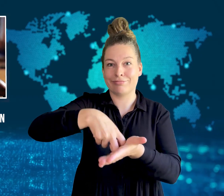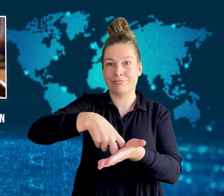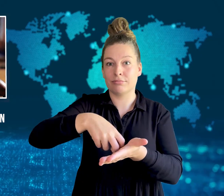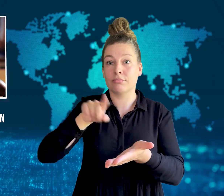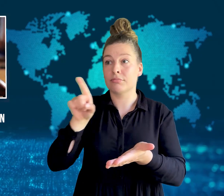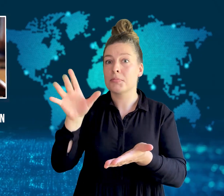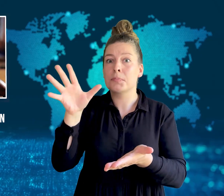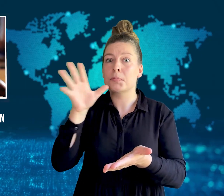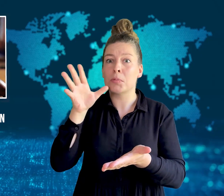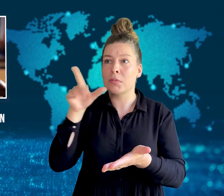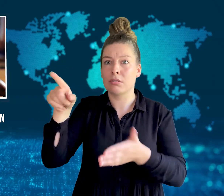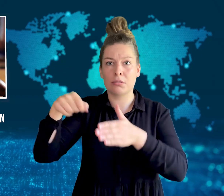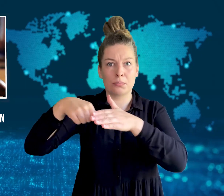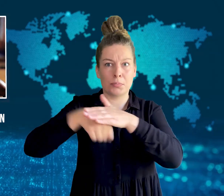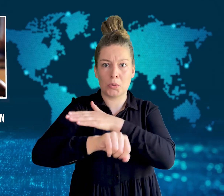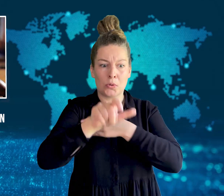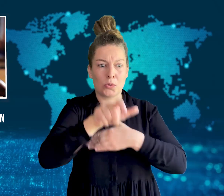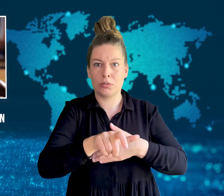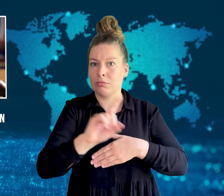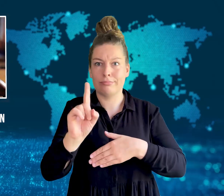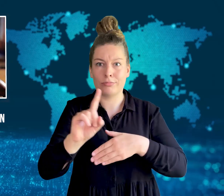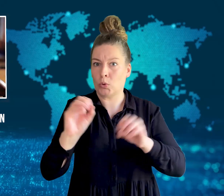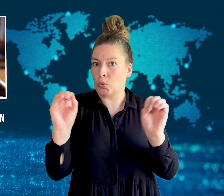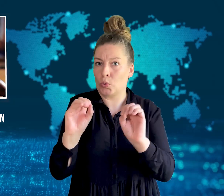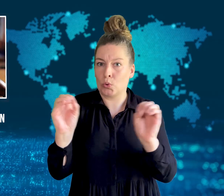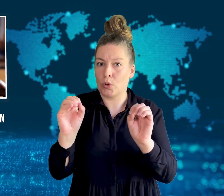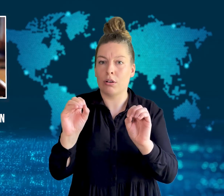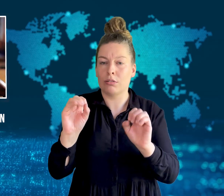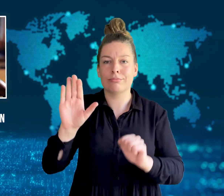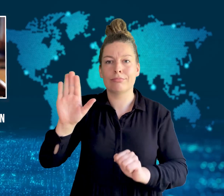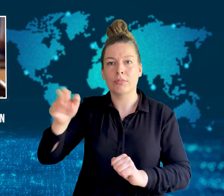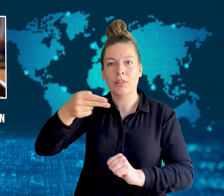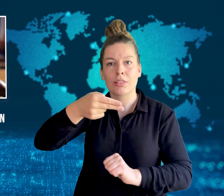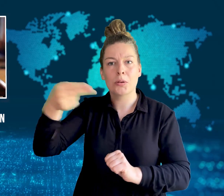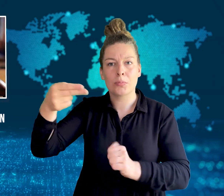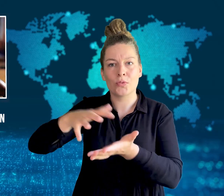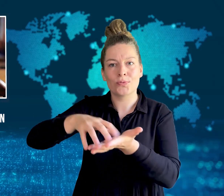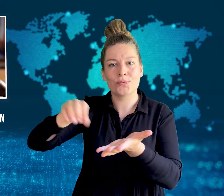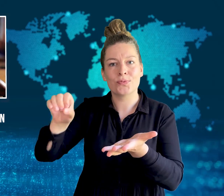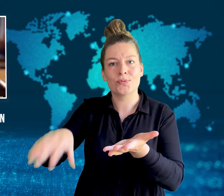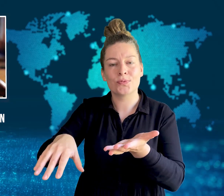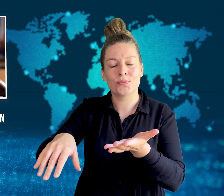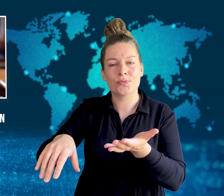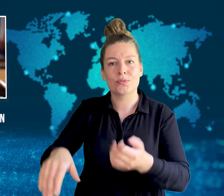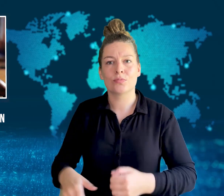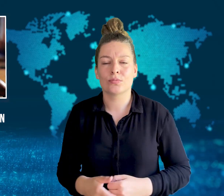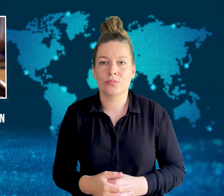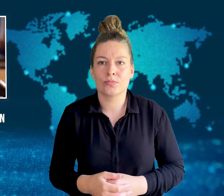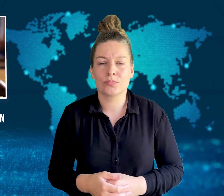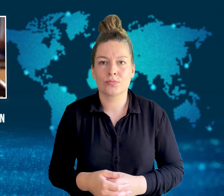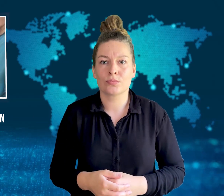In 2016, Italy legalized civil unions for same-sex couples.